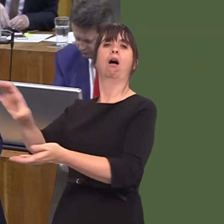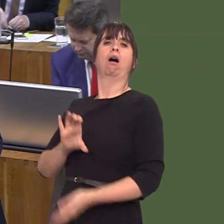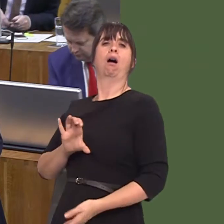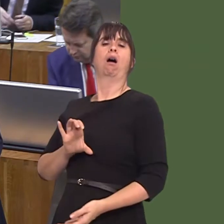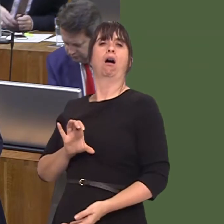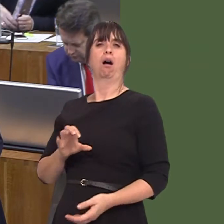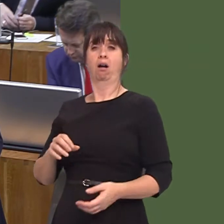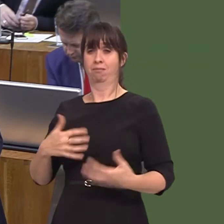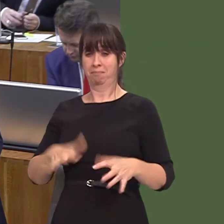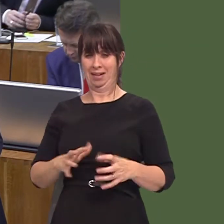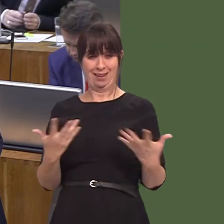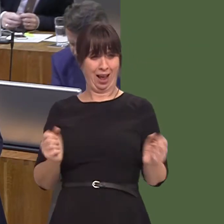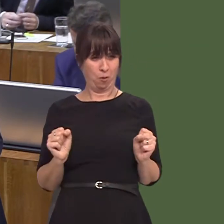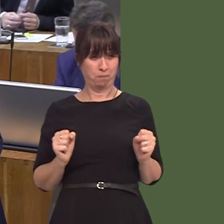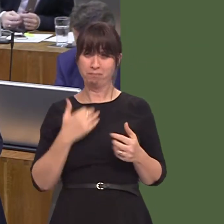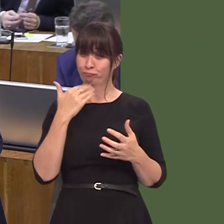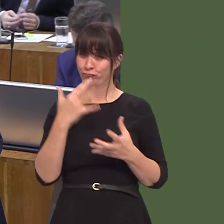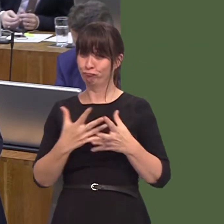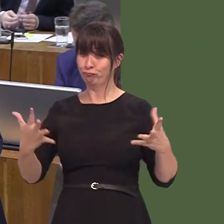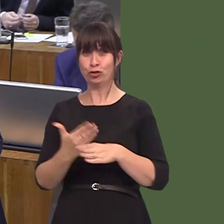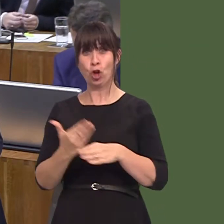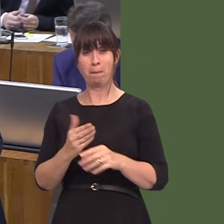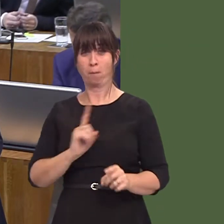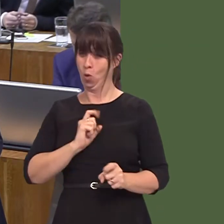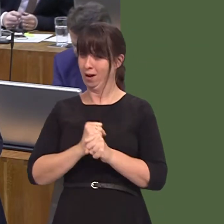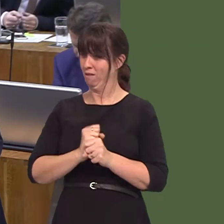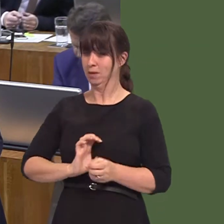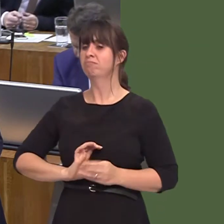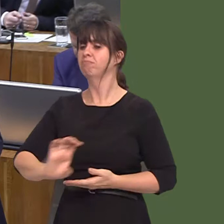many thousands of people who are in jobs today because of the support that their Government